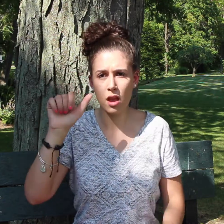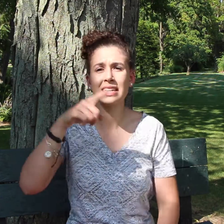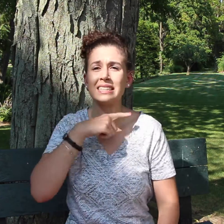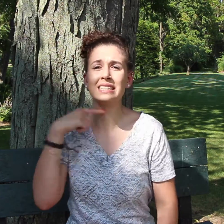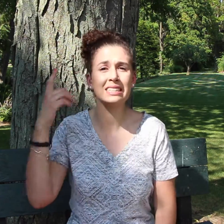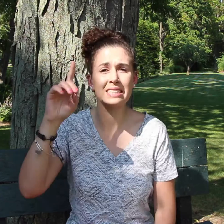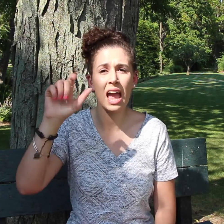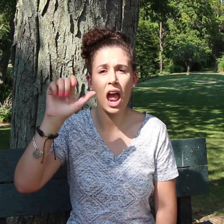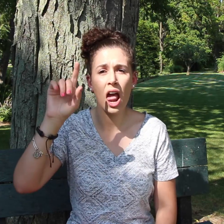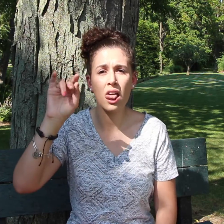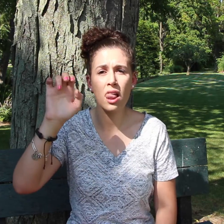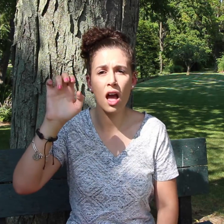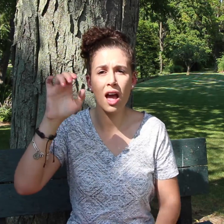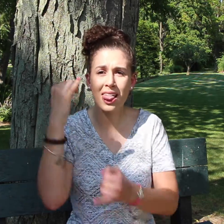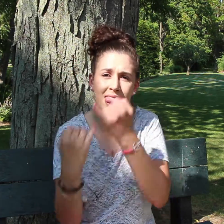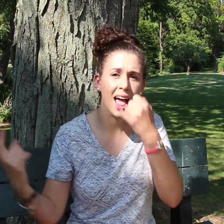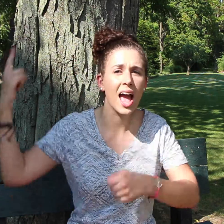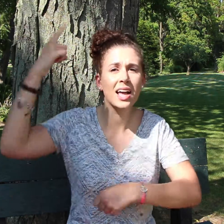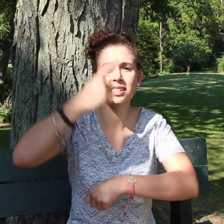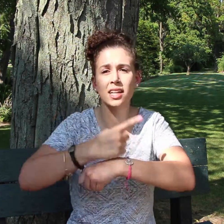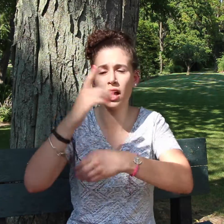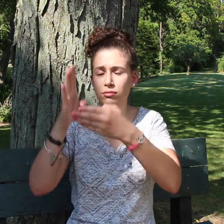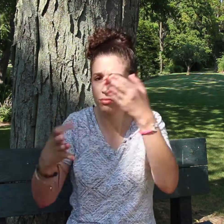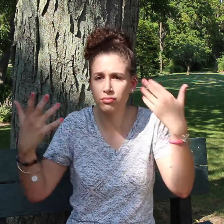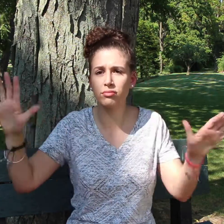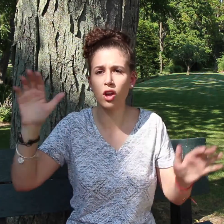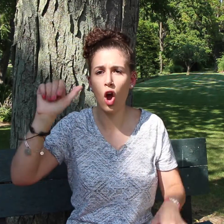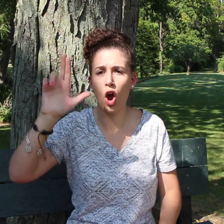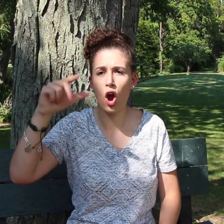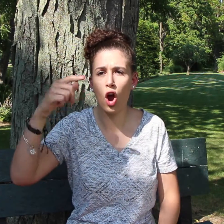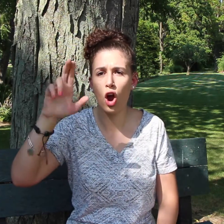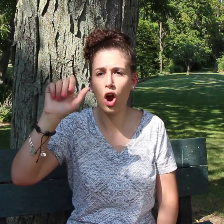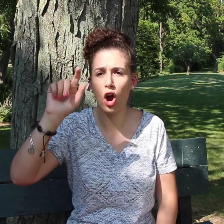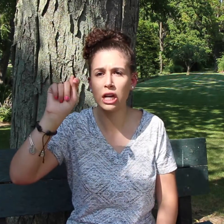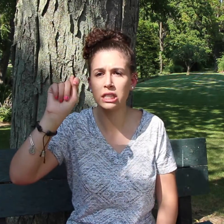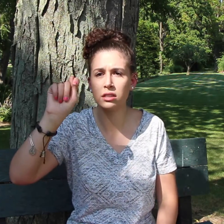The deadline is on August 20th.